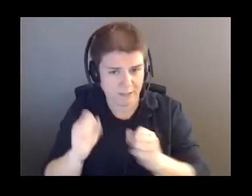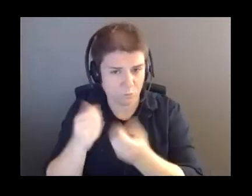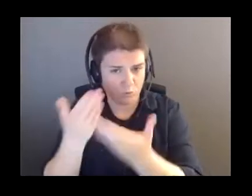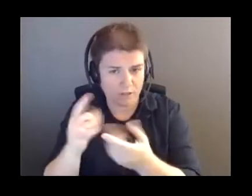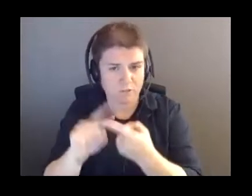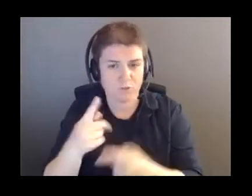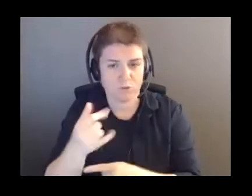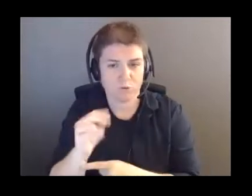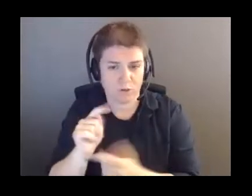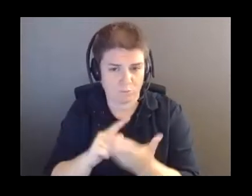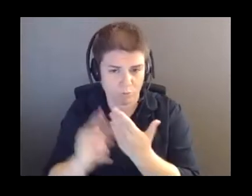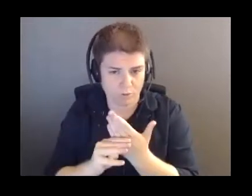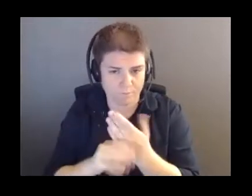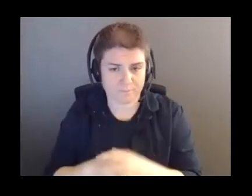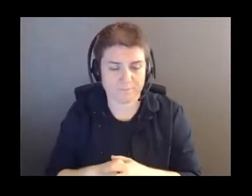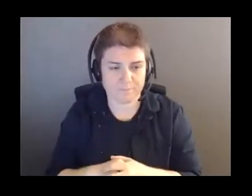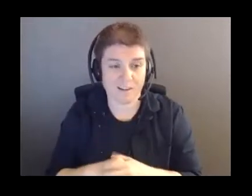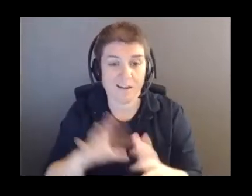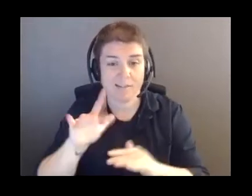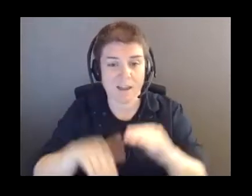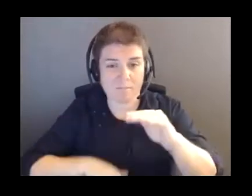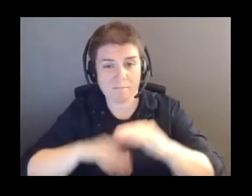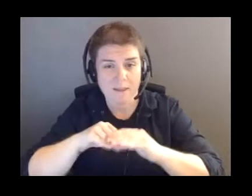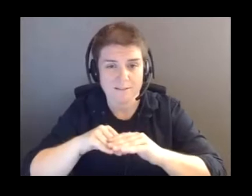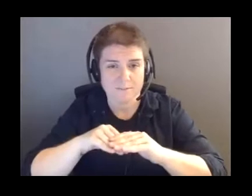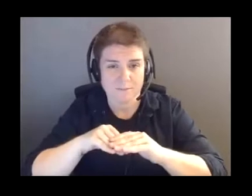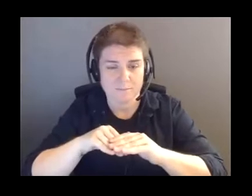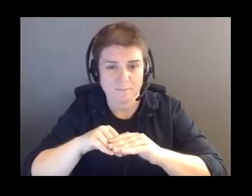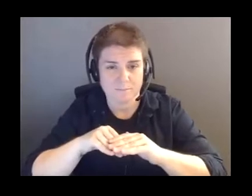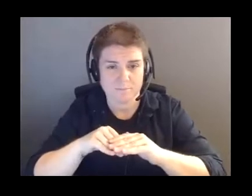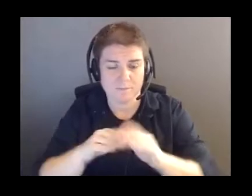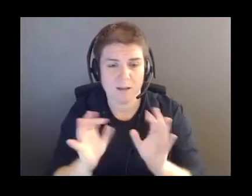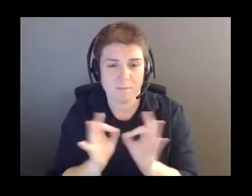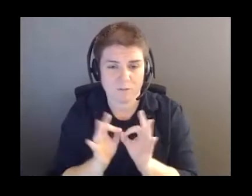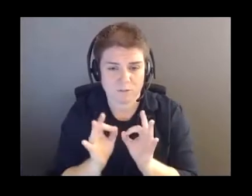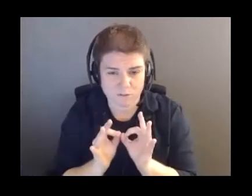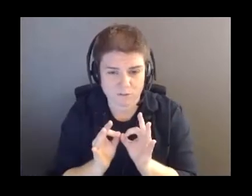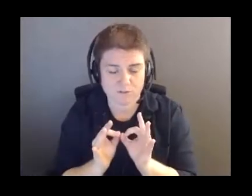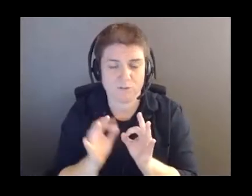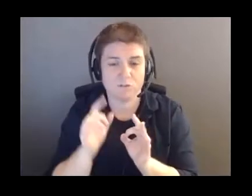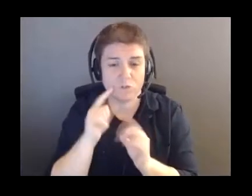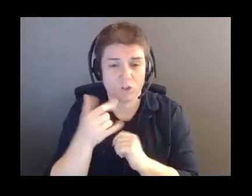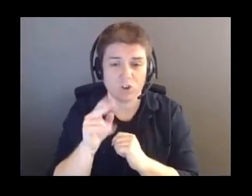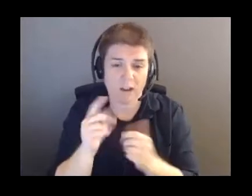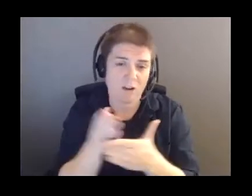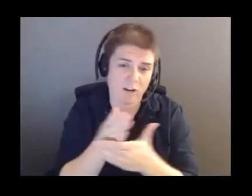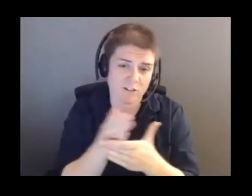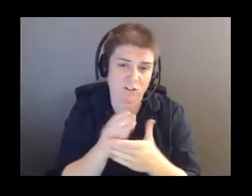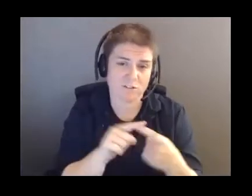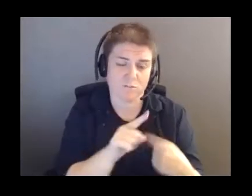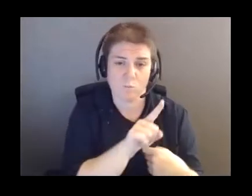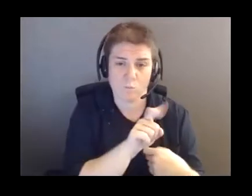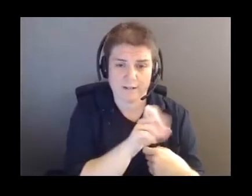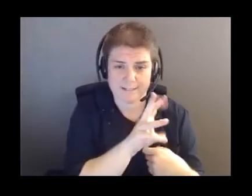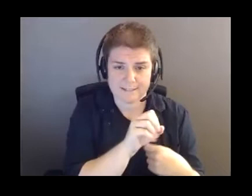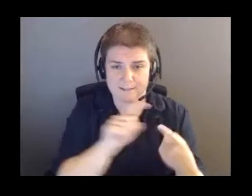programs. This maximum allowable amount for the Project Grant Program range from $160 and $800